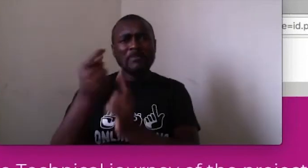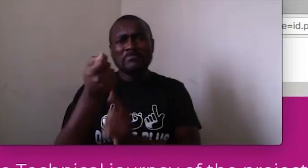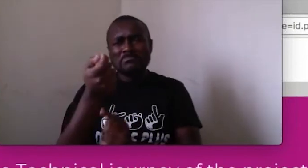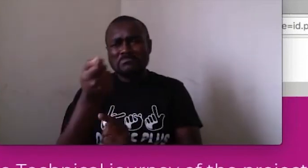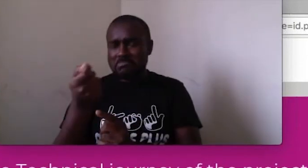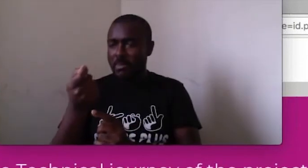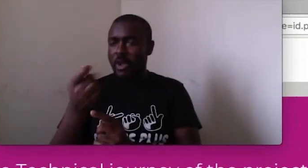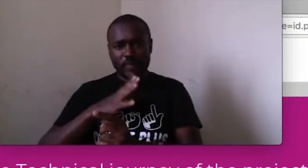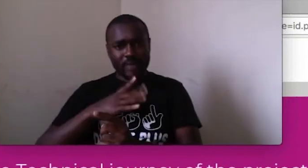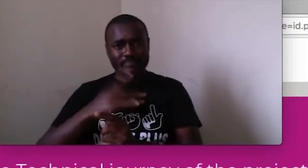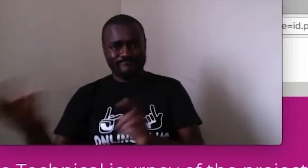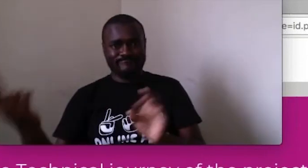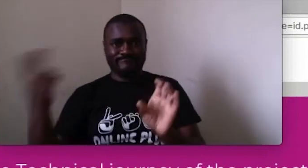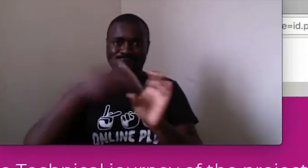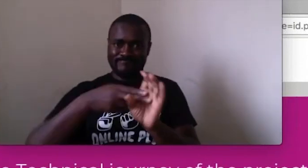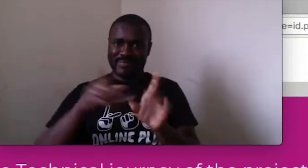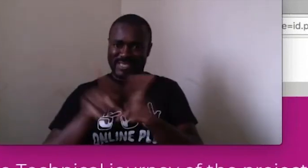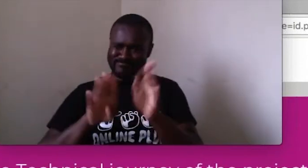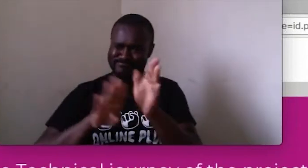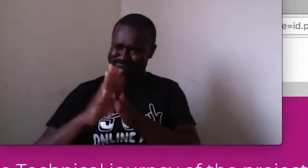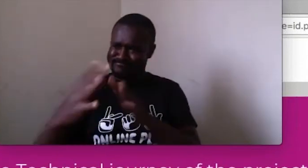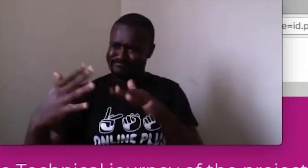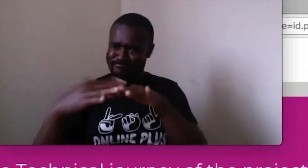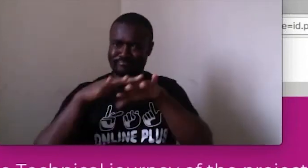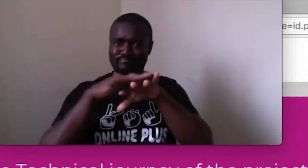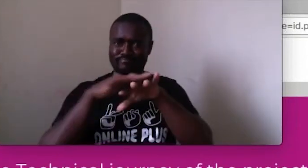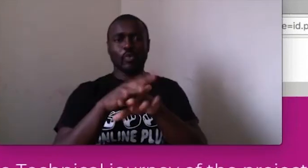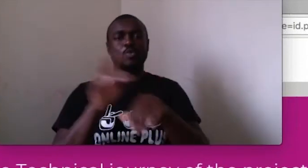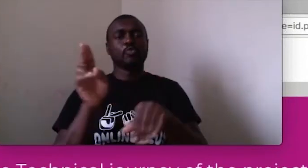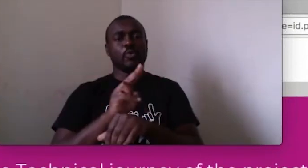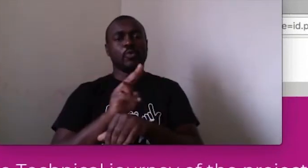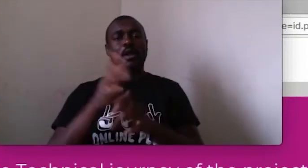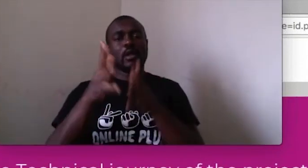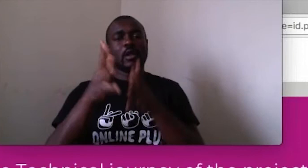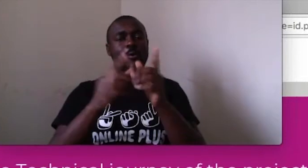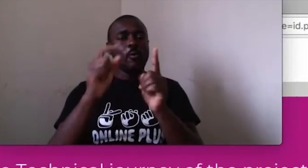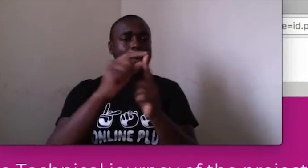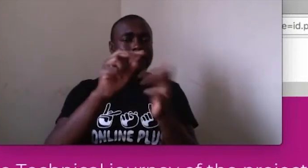and I was successful because I found that Oxford dictionary had that for me to use